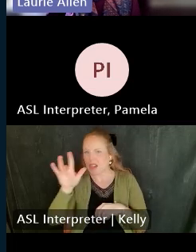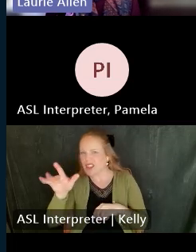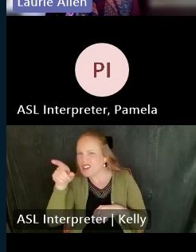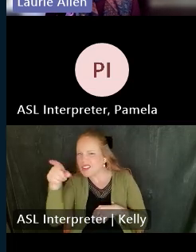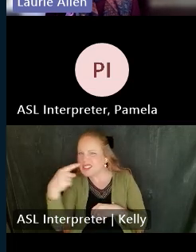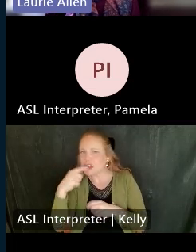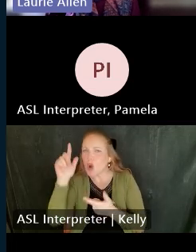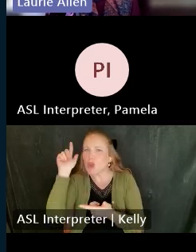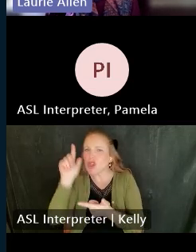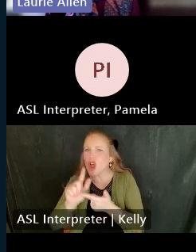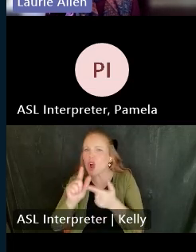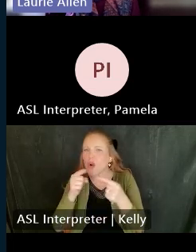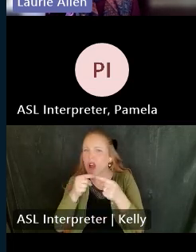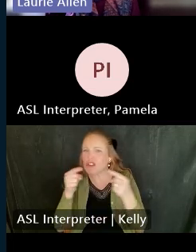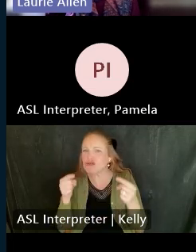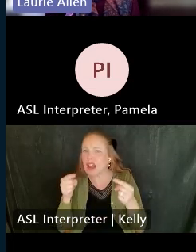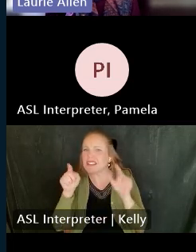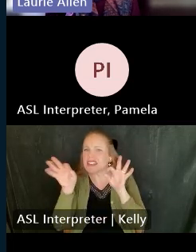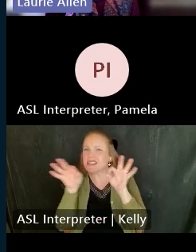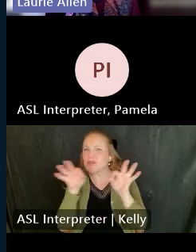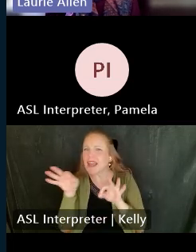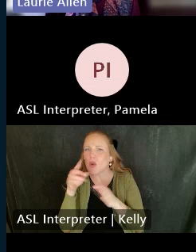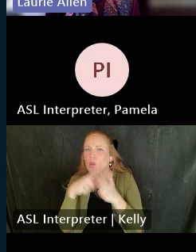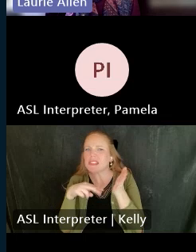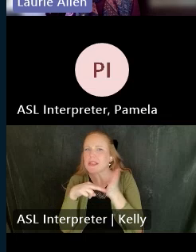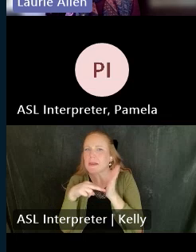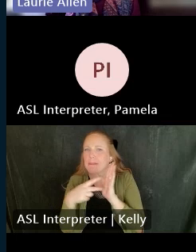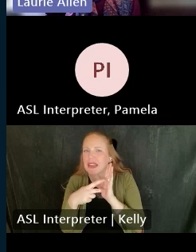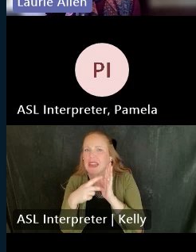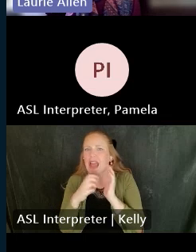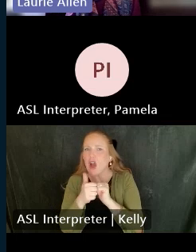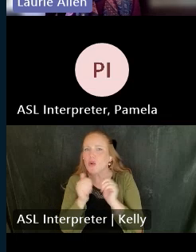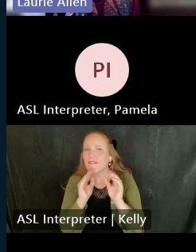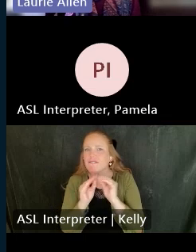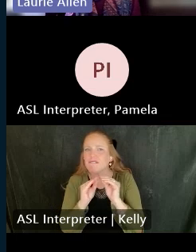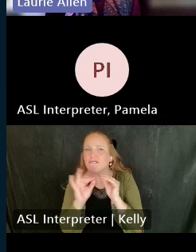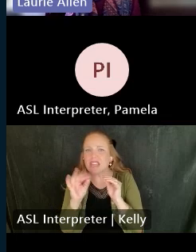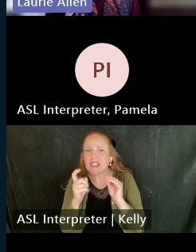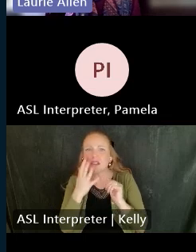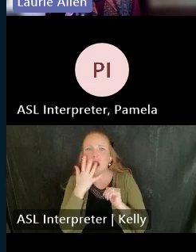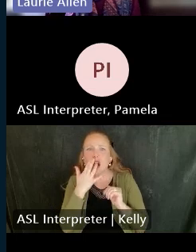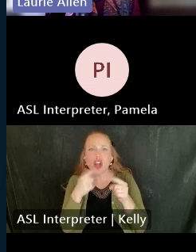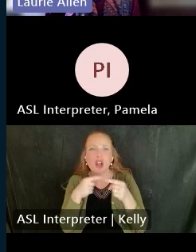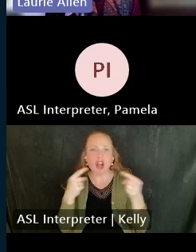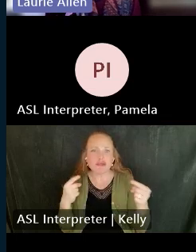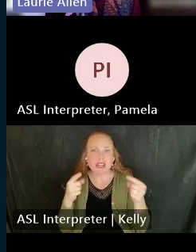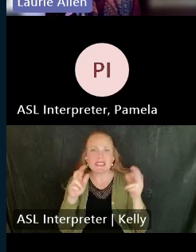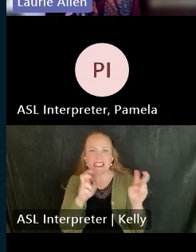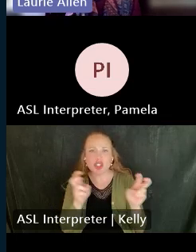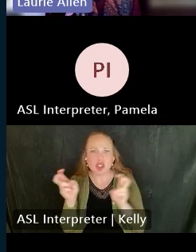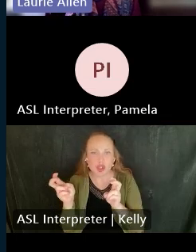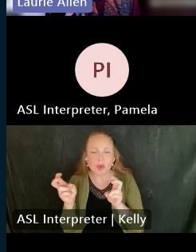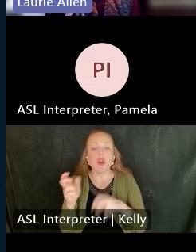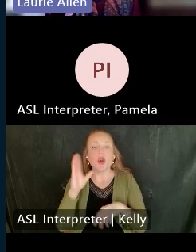It's going to explain what that means and why and how to correct it. And in this example, it's going to open a complementary color